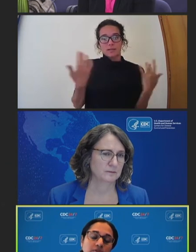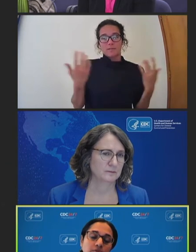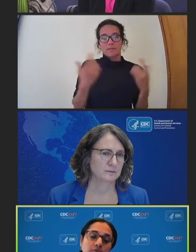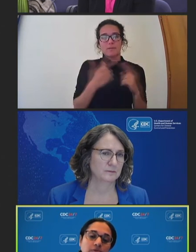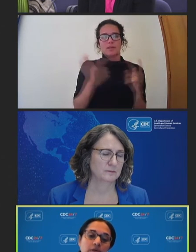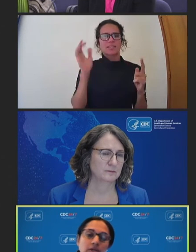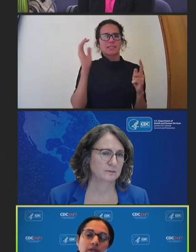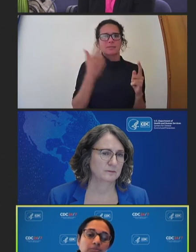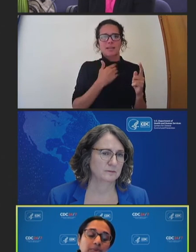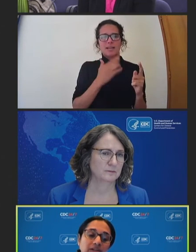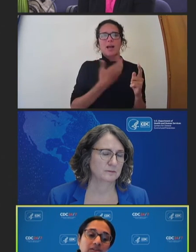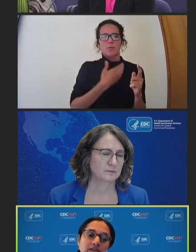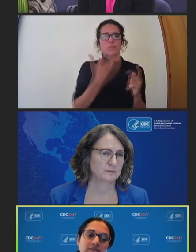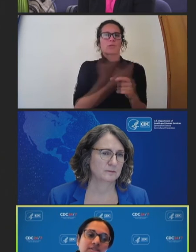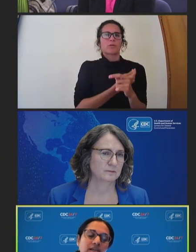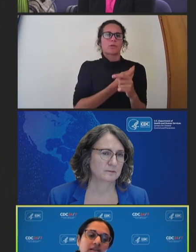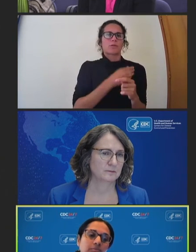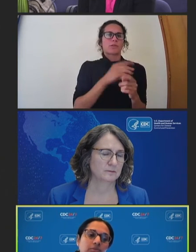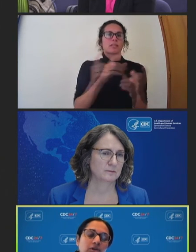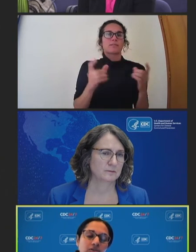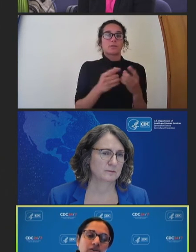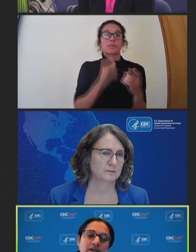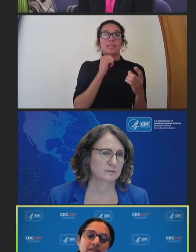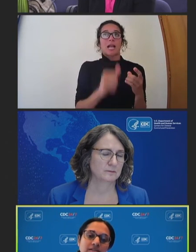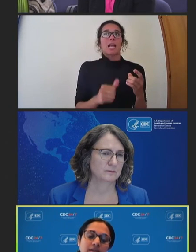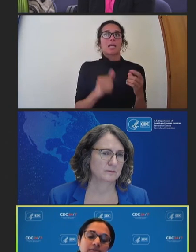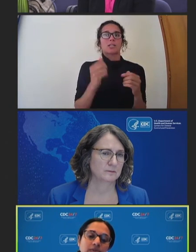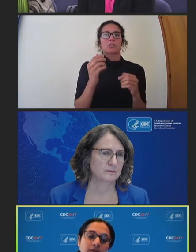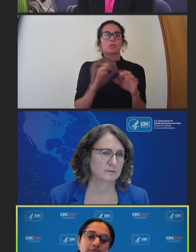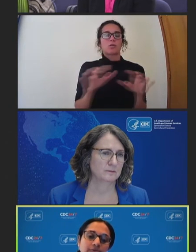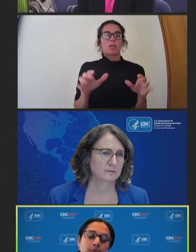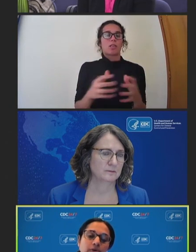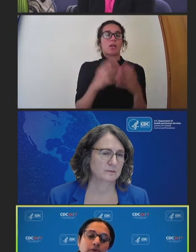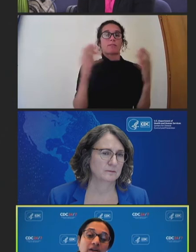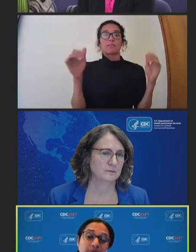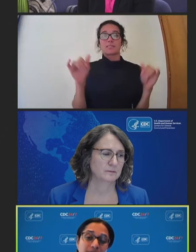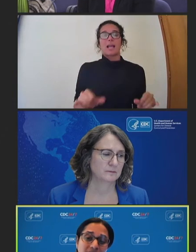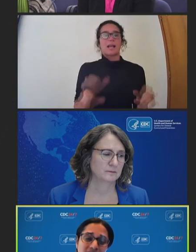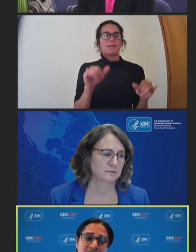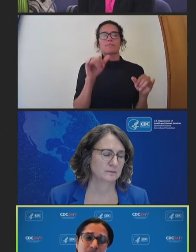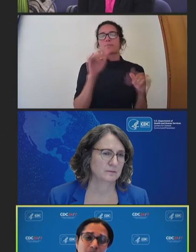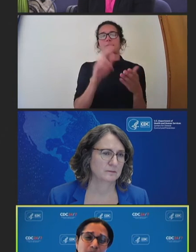to implement a lot of the same contracts that they've done for other vaccines. So,